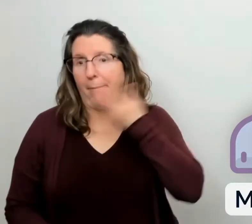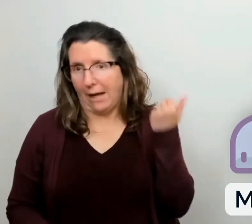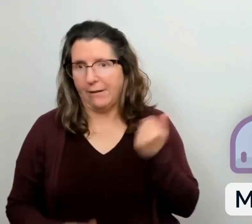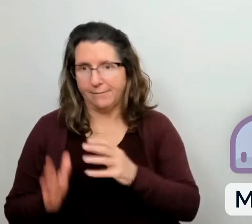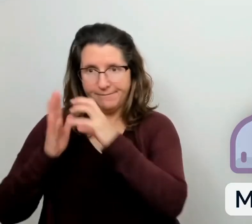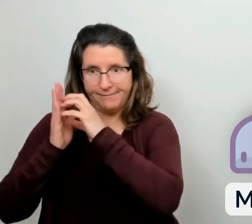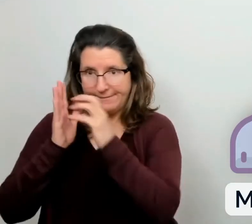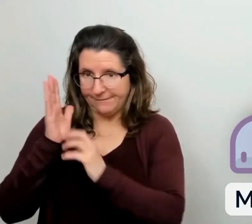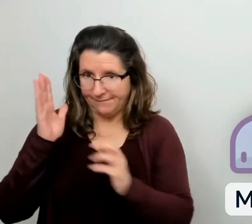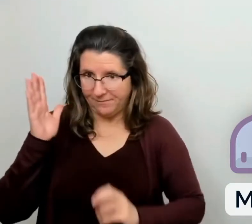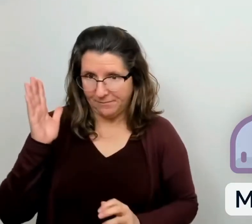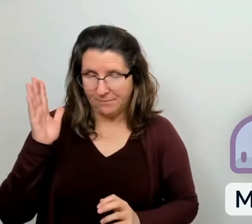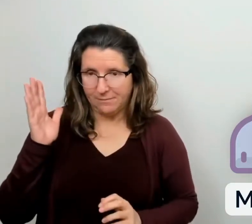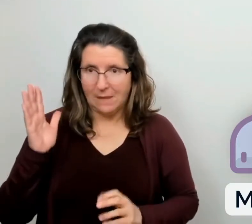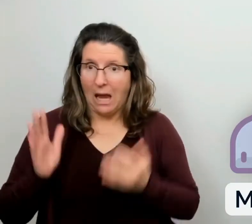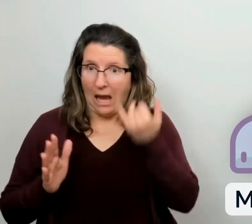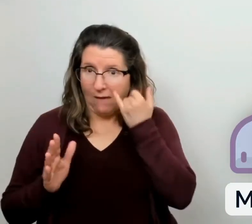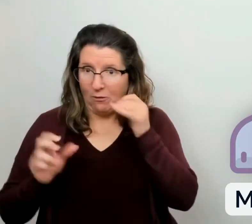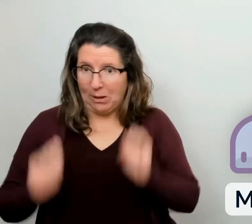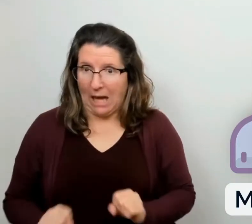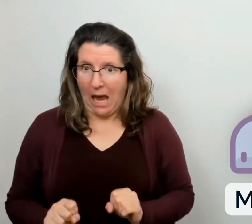Try to get as much down as you can.